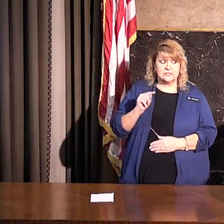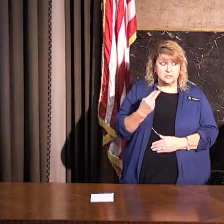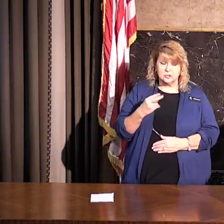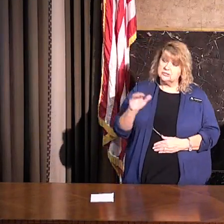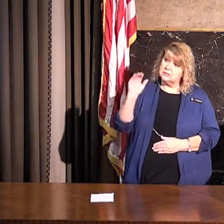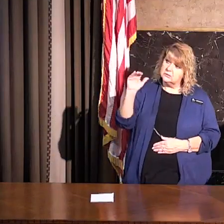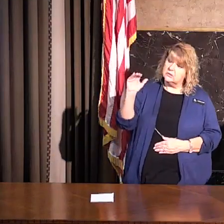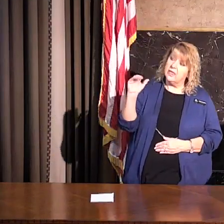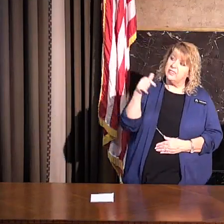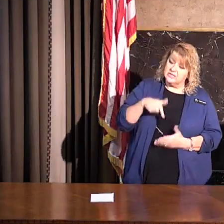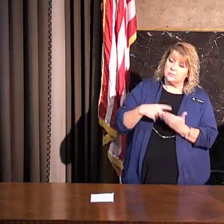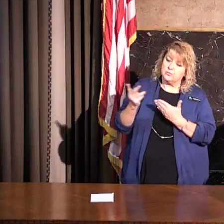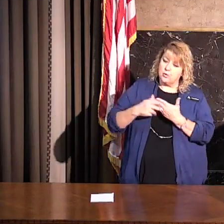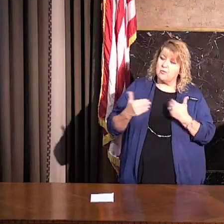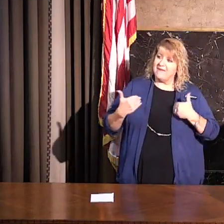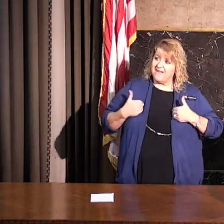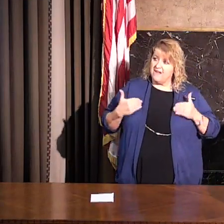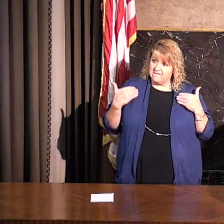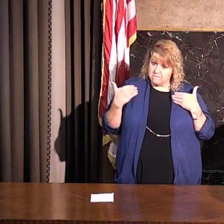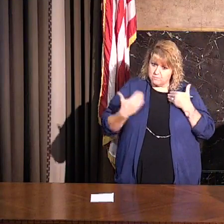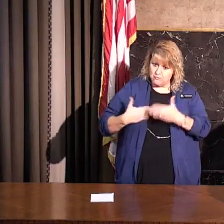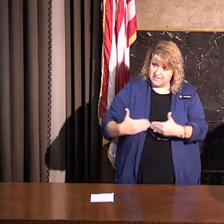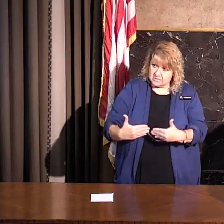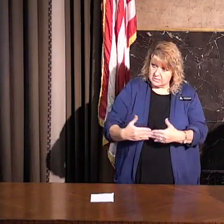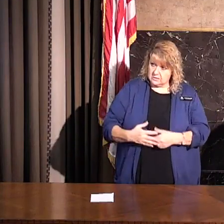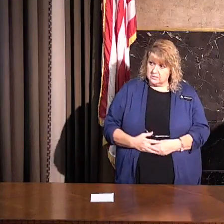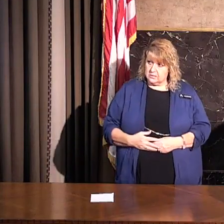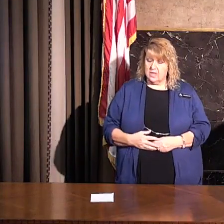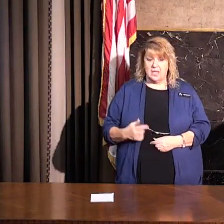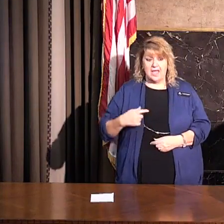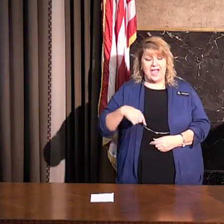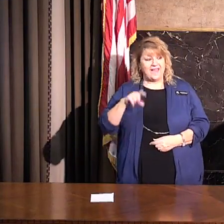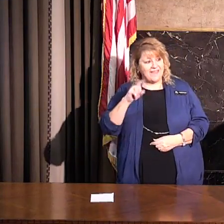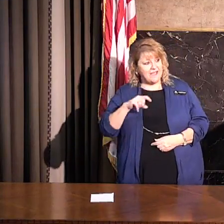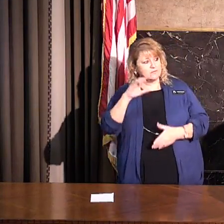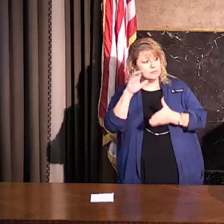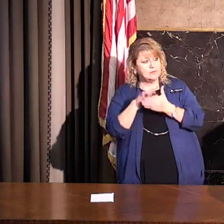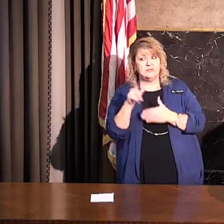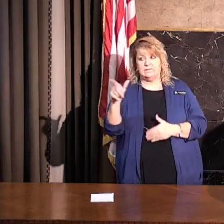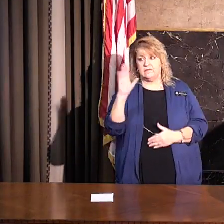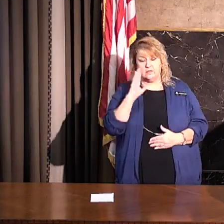much faster and you know, I